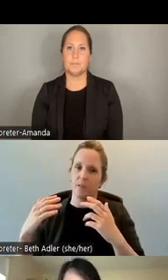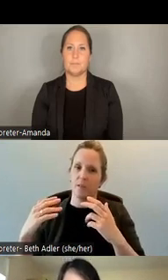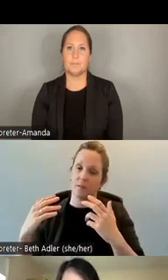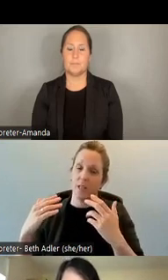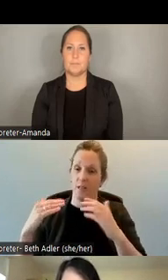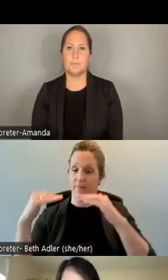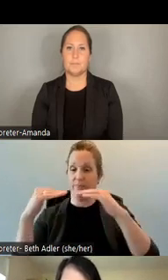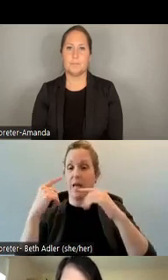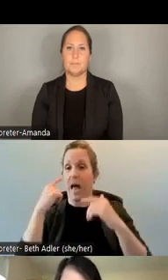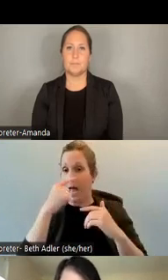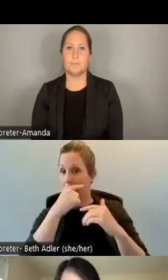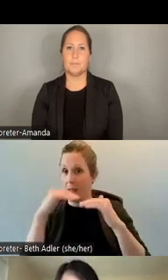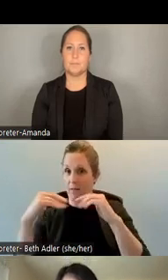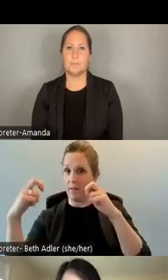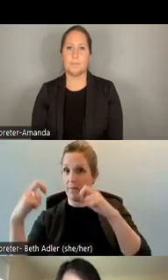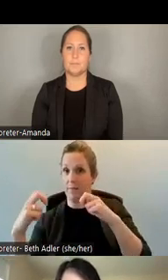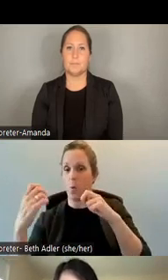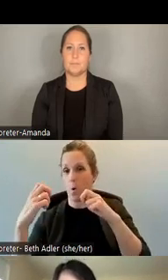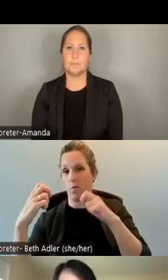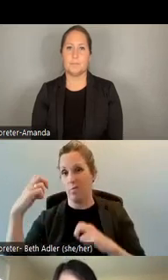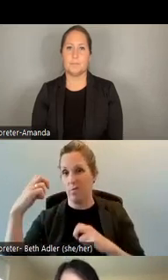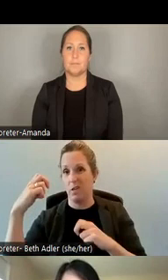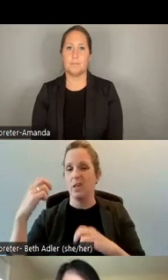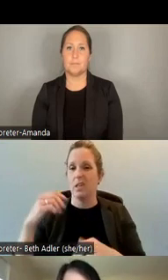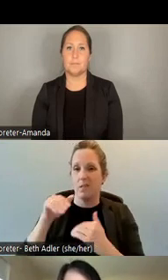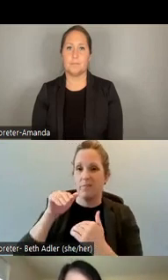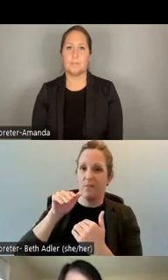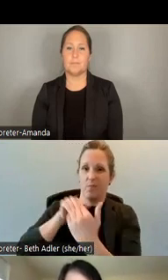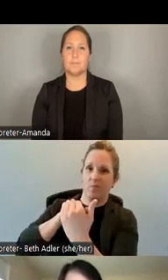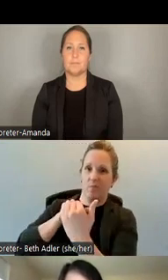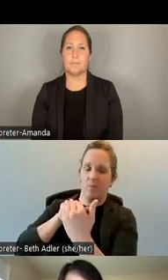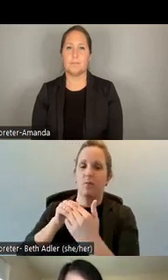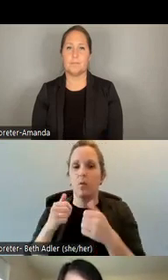patients as a way to practice trauma-informed non-hierarchical care in the bottom left-hand